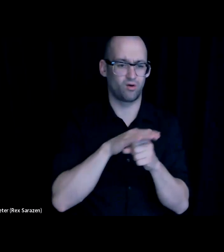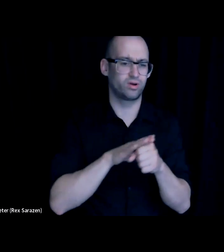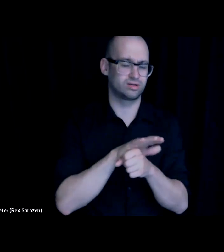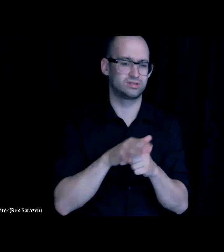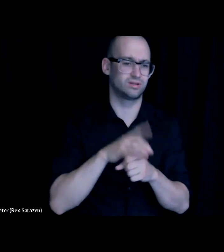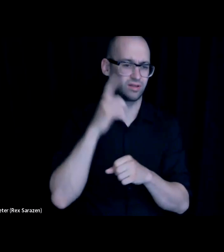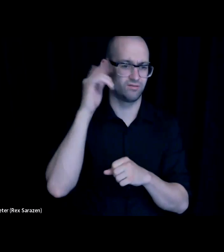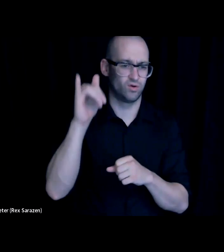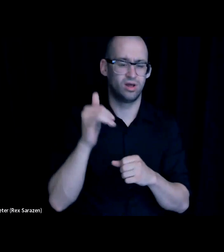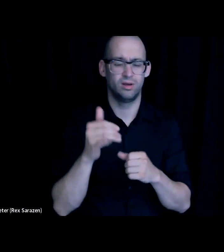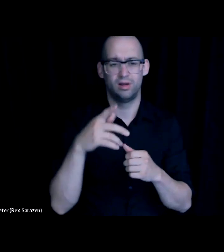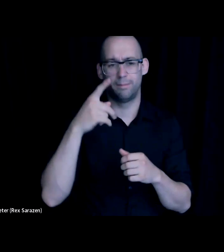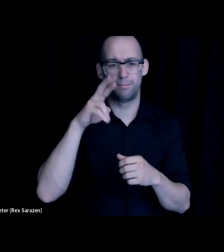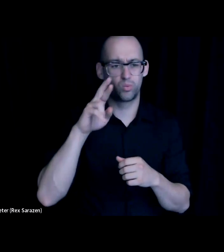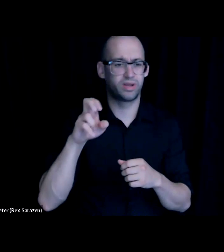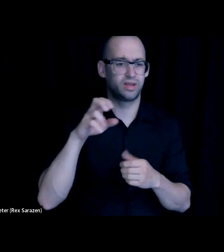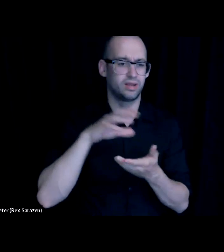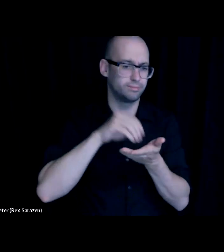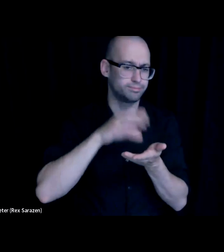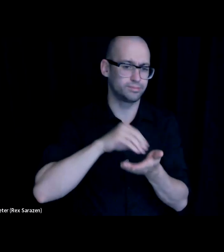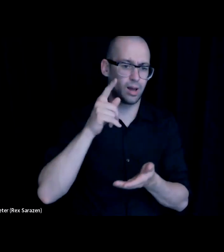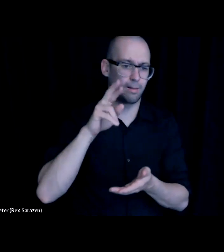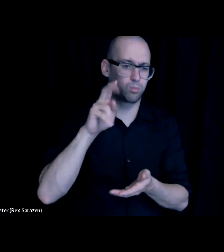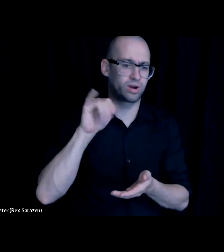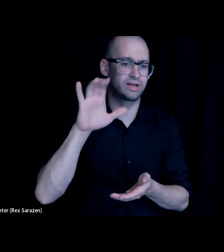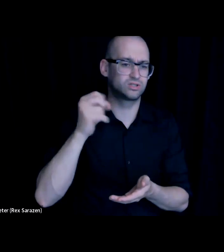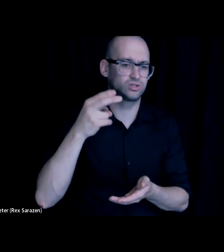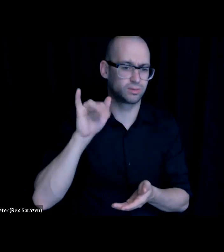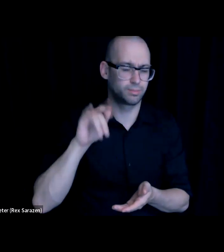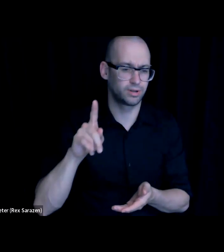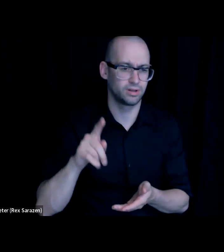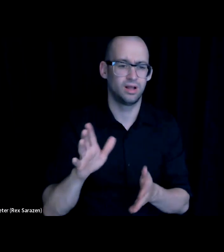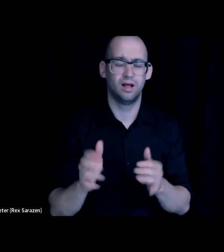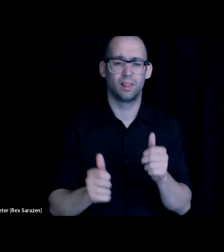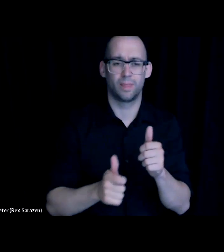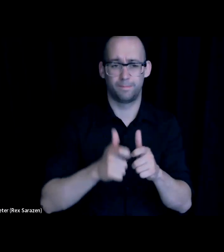pre apprenticeship students and the biggest program in California is our English as a